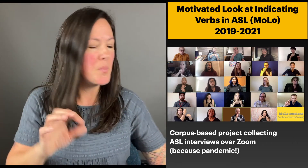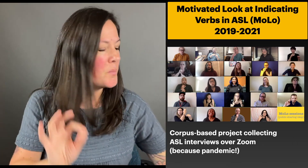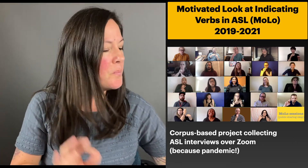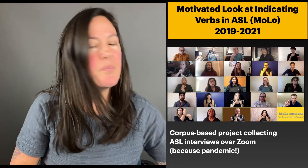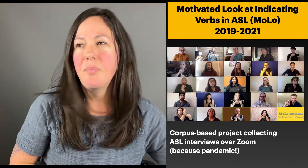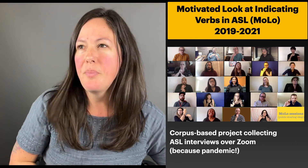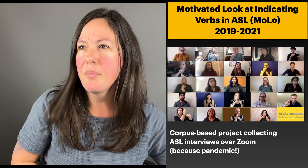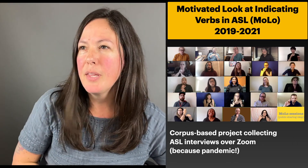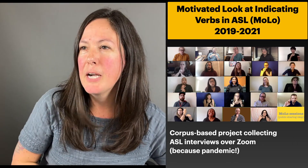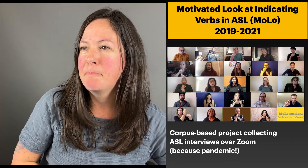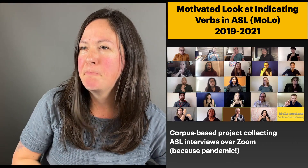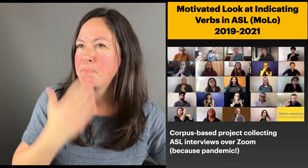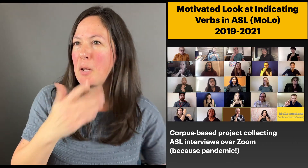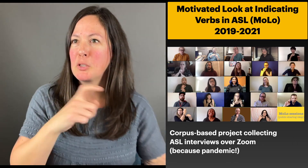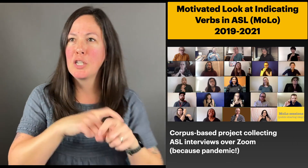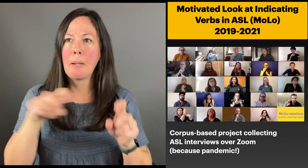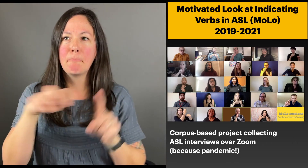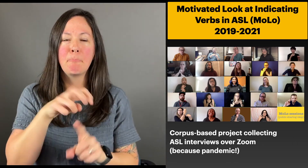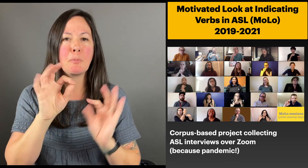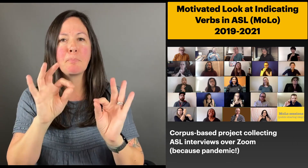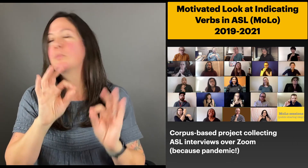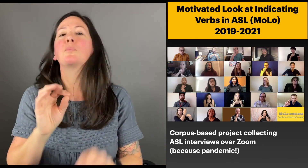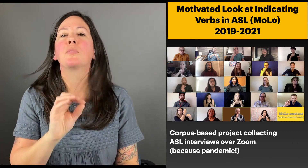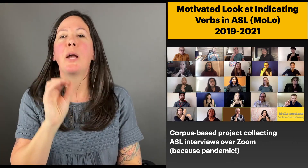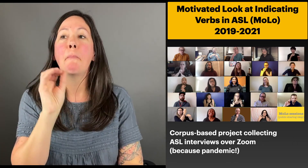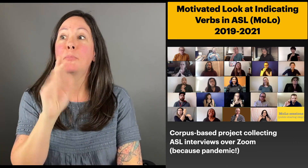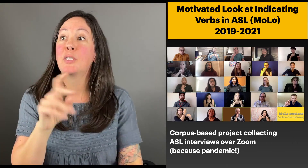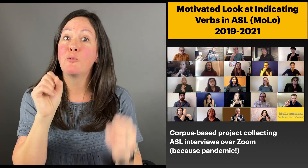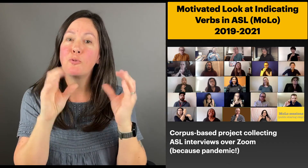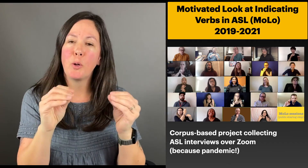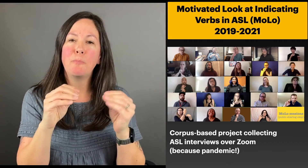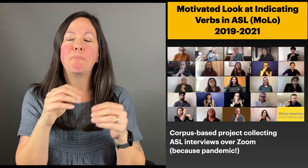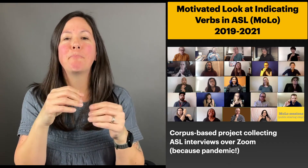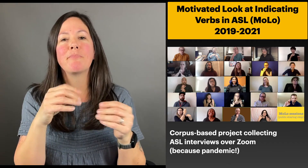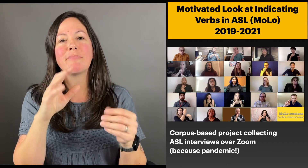spotlit excellent thank